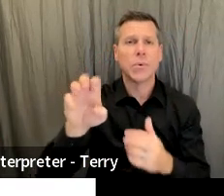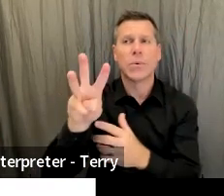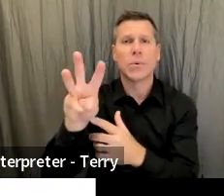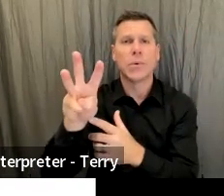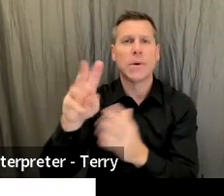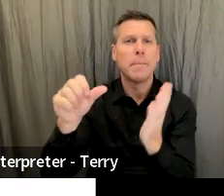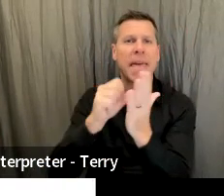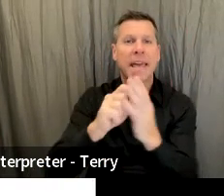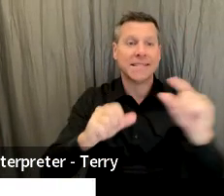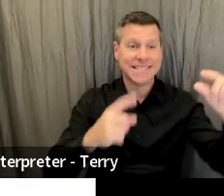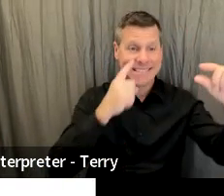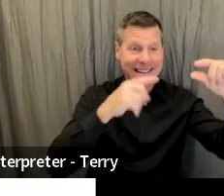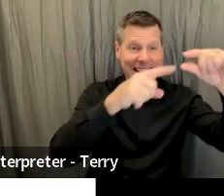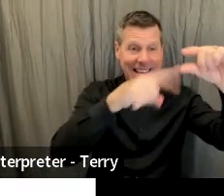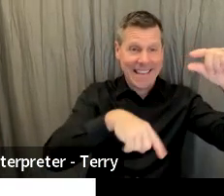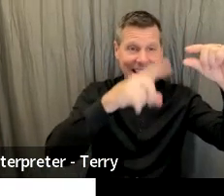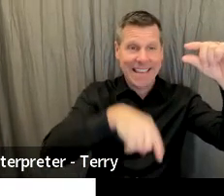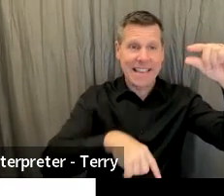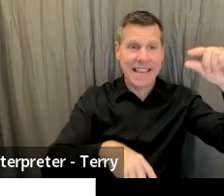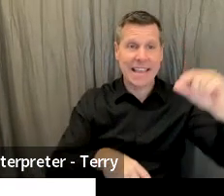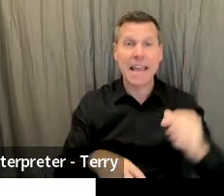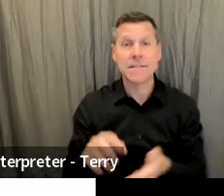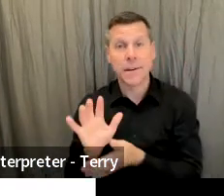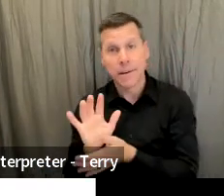It has a video by Marianne Valentino,